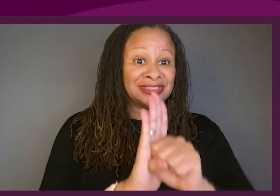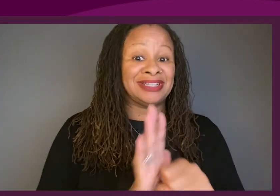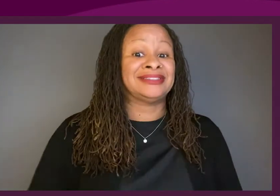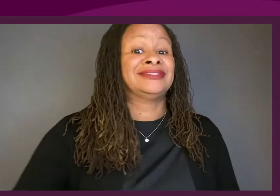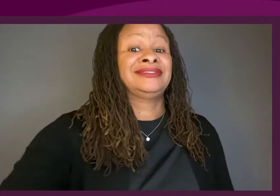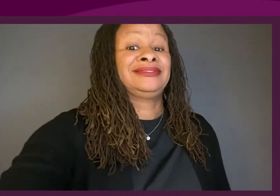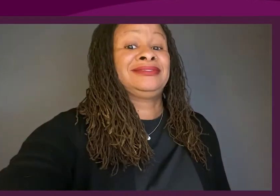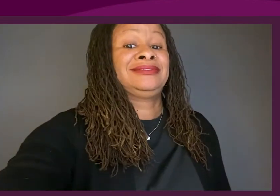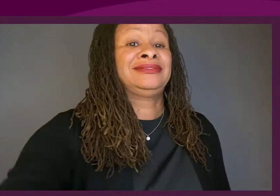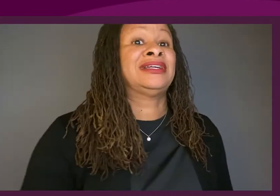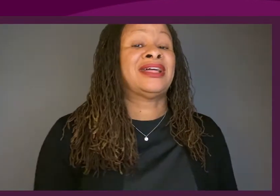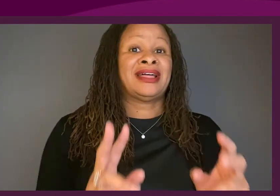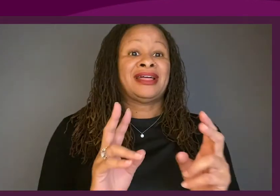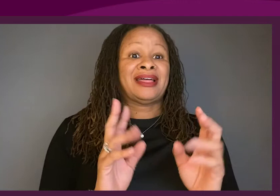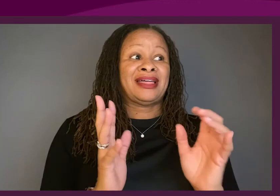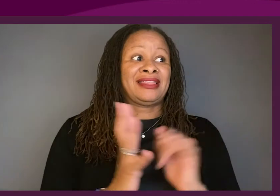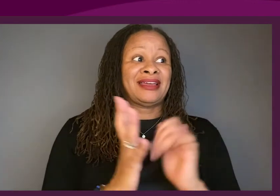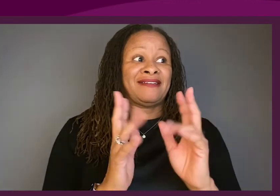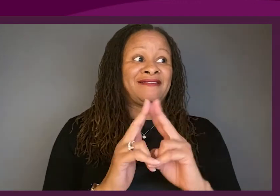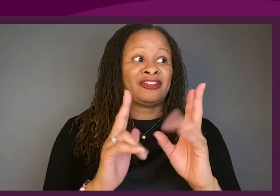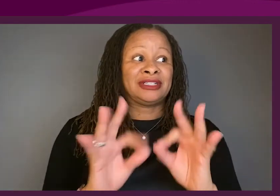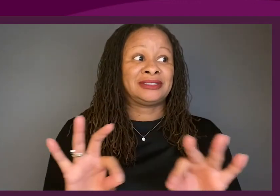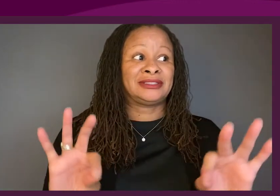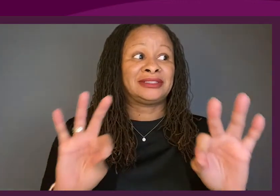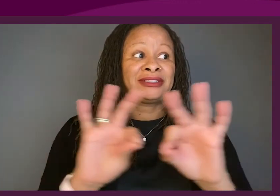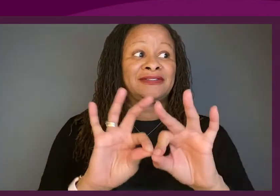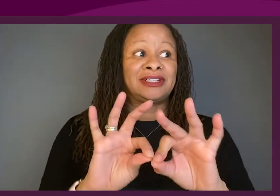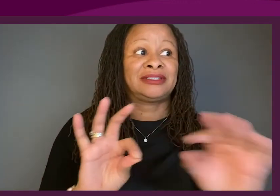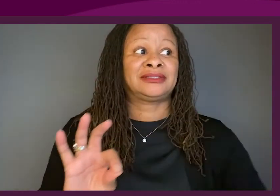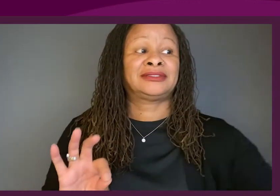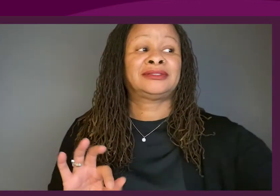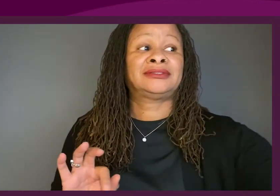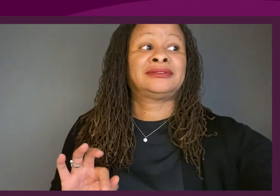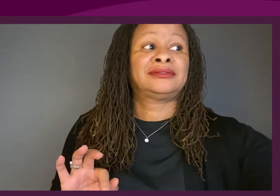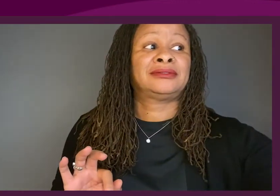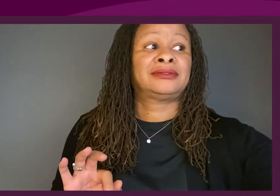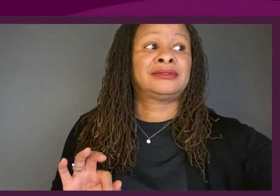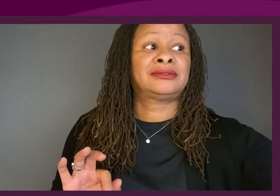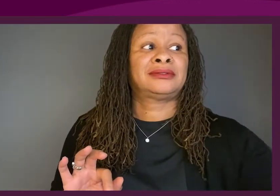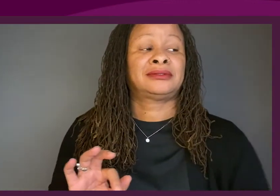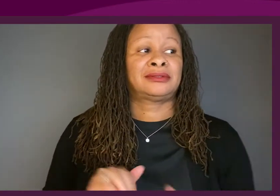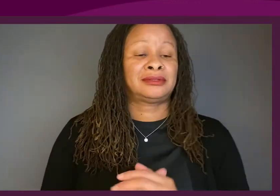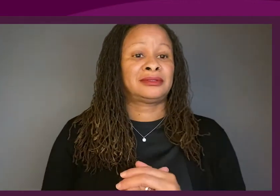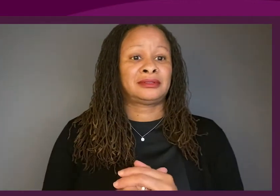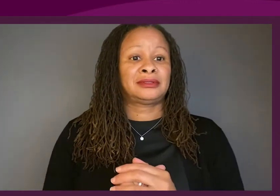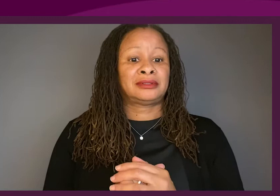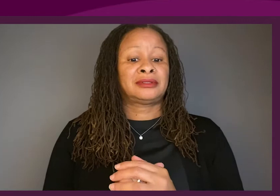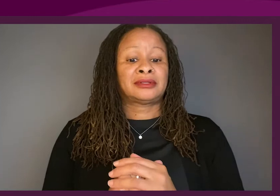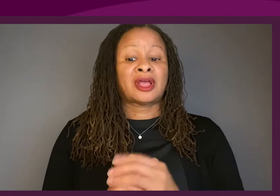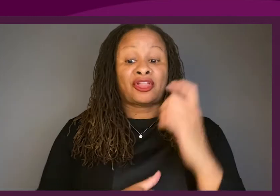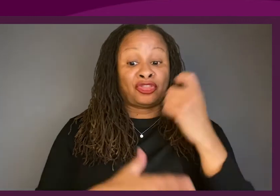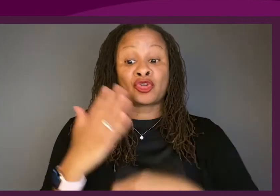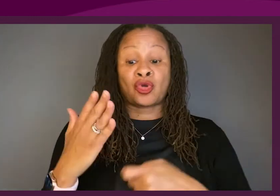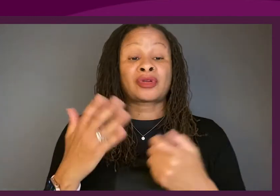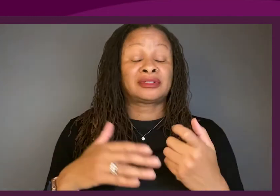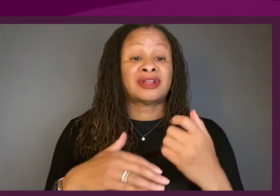that very significantly cross the line when it comes to the rights, the civil rights of